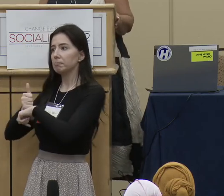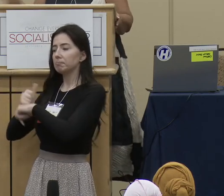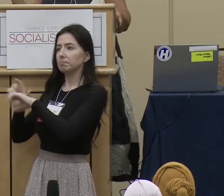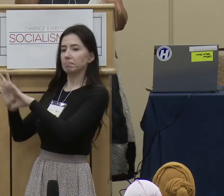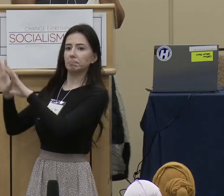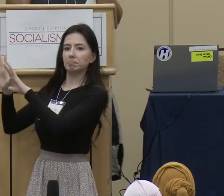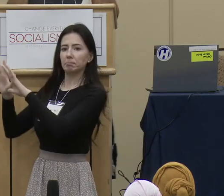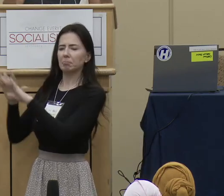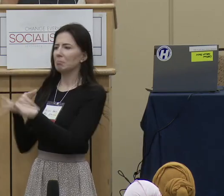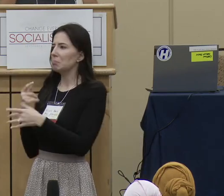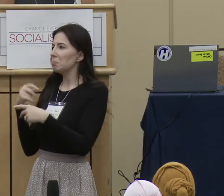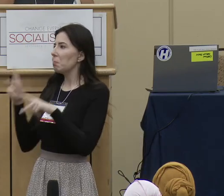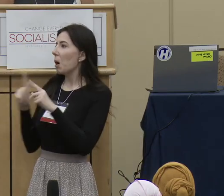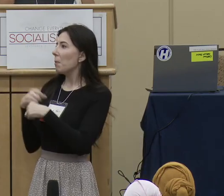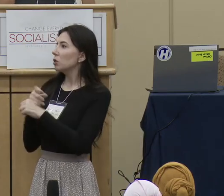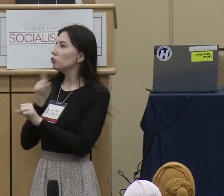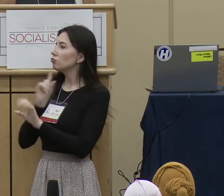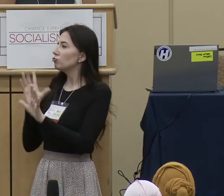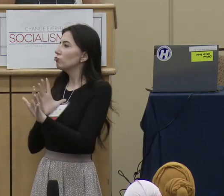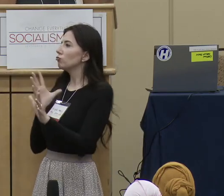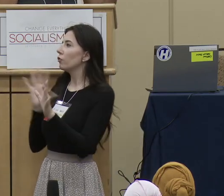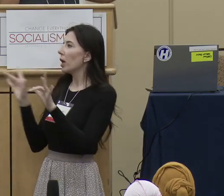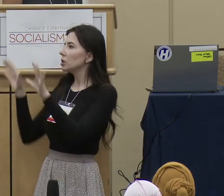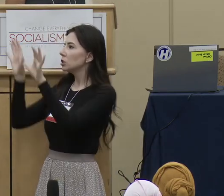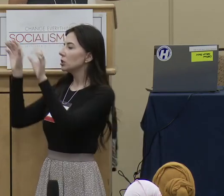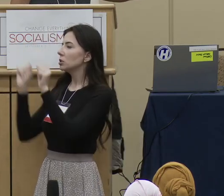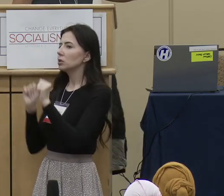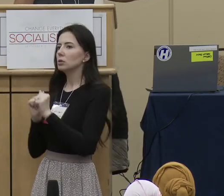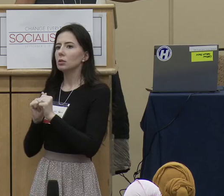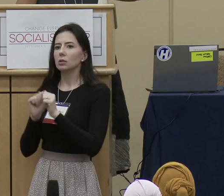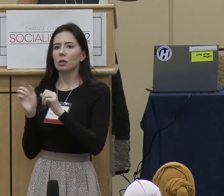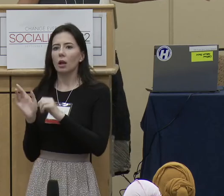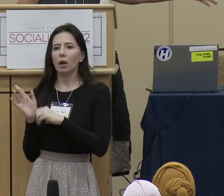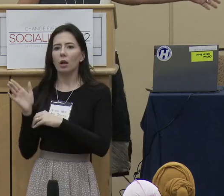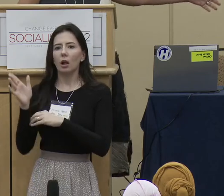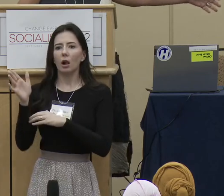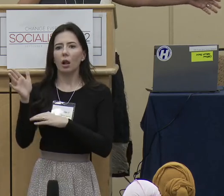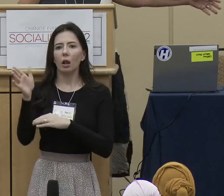monument to our first Black president is being built, right, and people are busy making sure it's fancy and